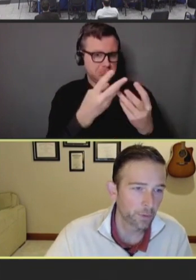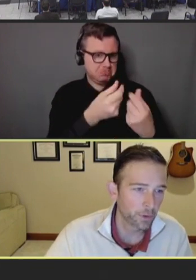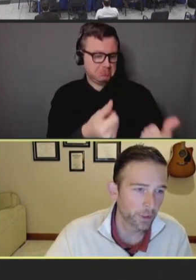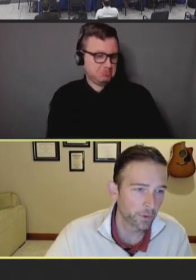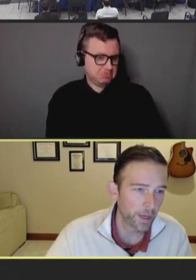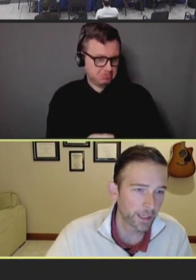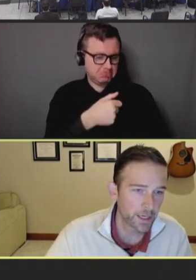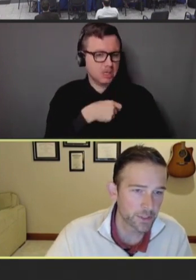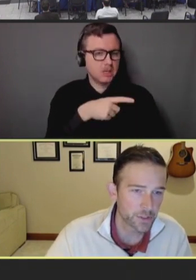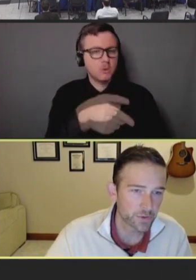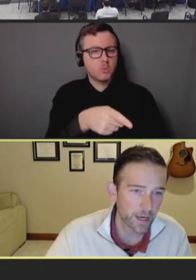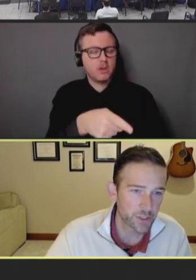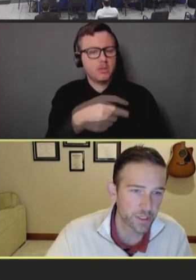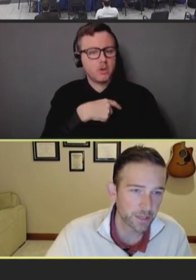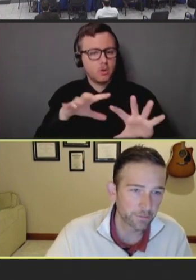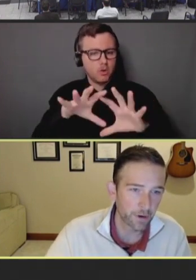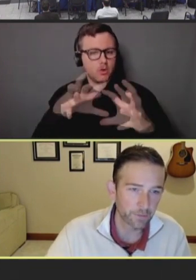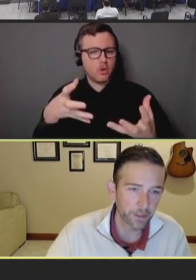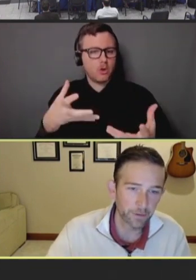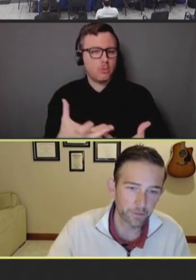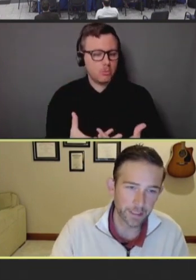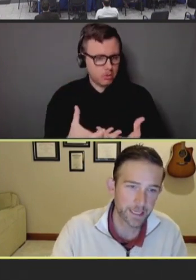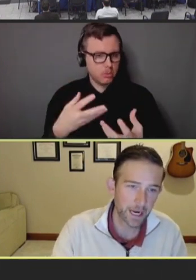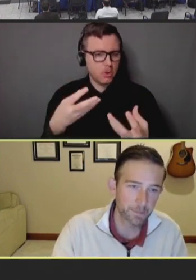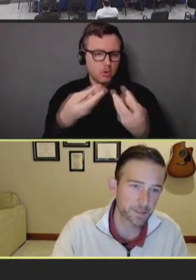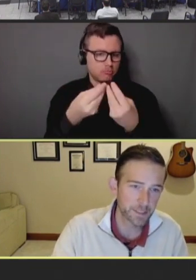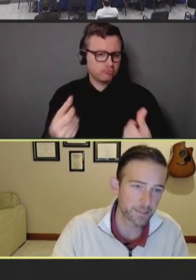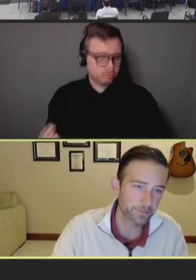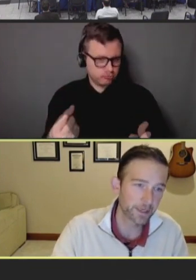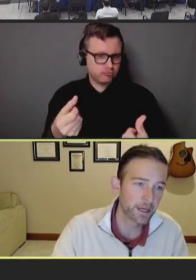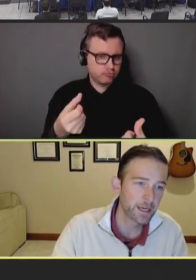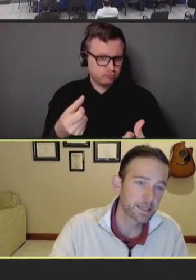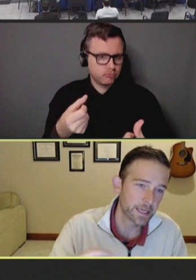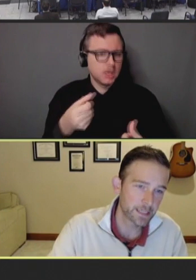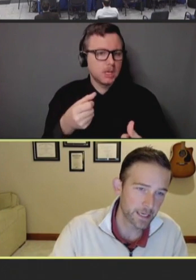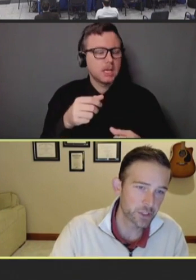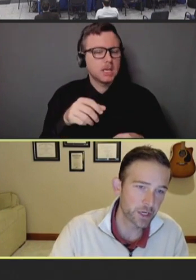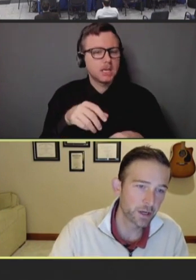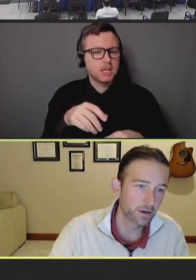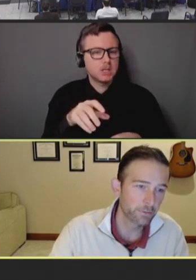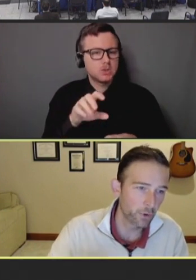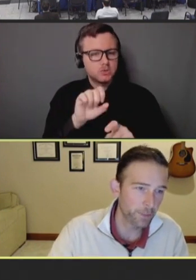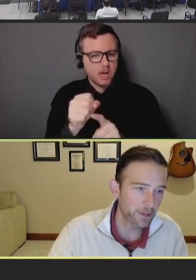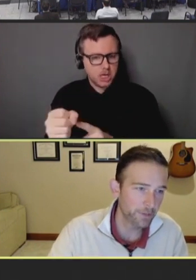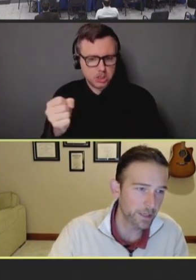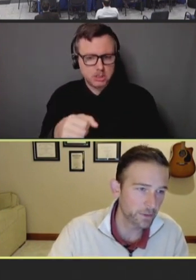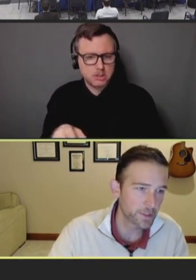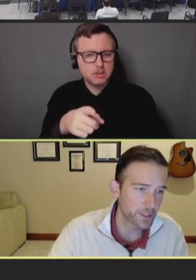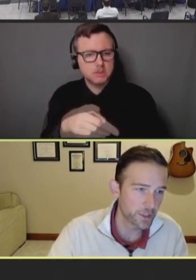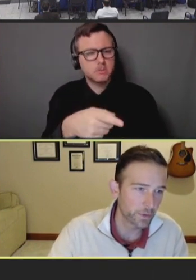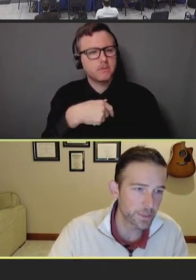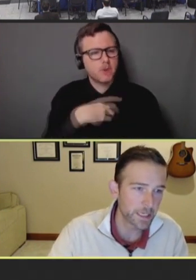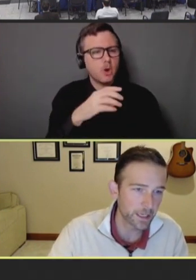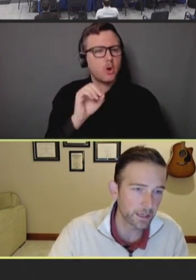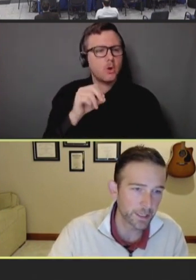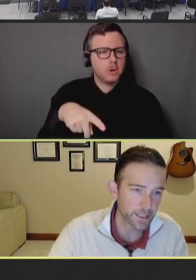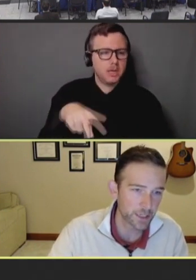polio eradication strategy involving type specific cessation of OPV usage and routine